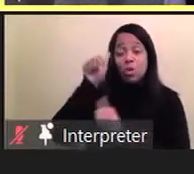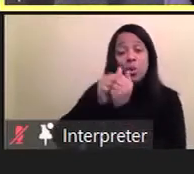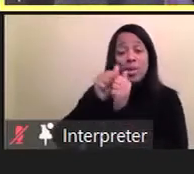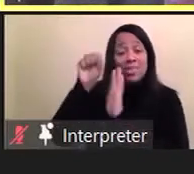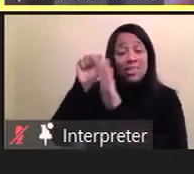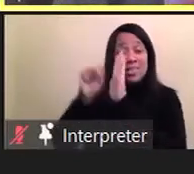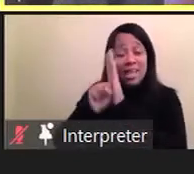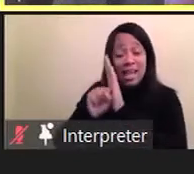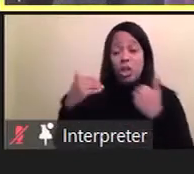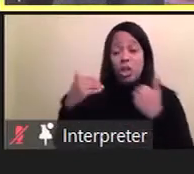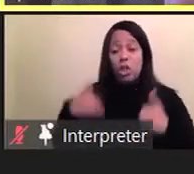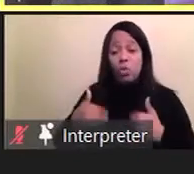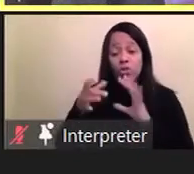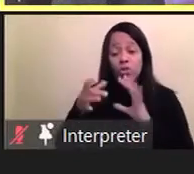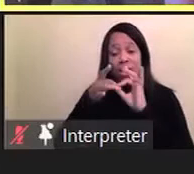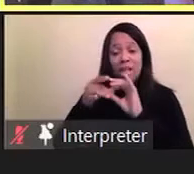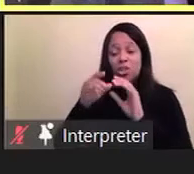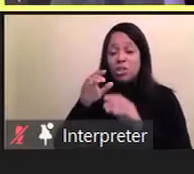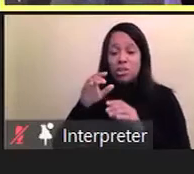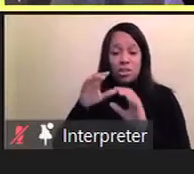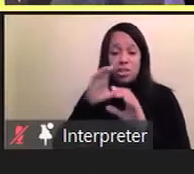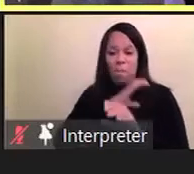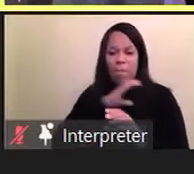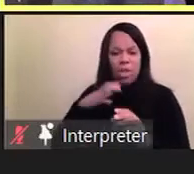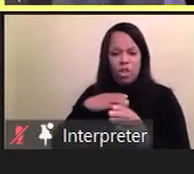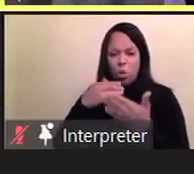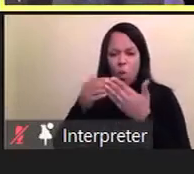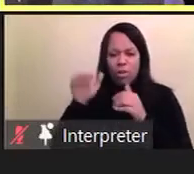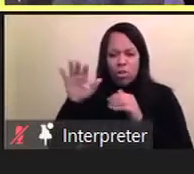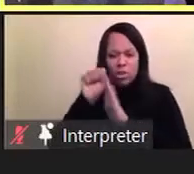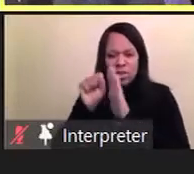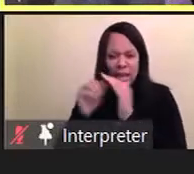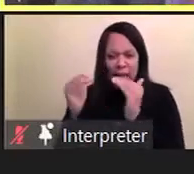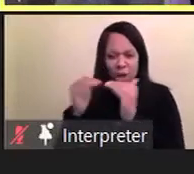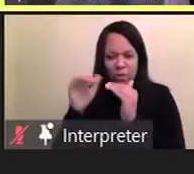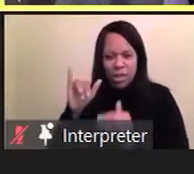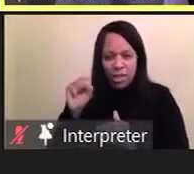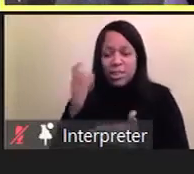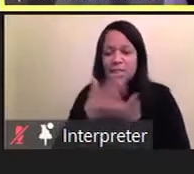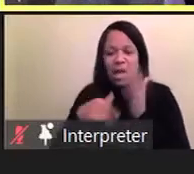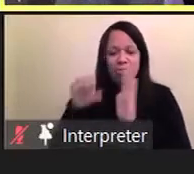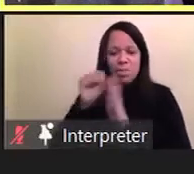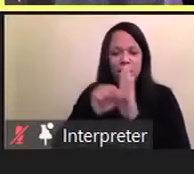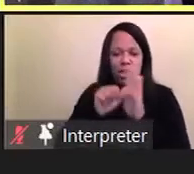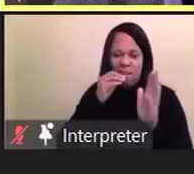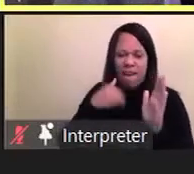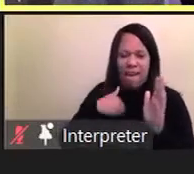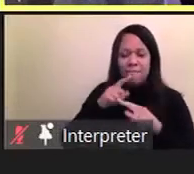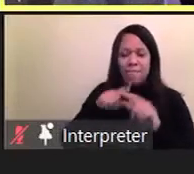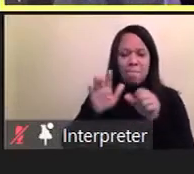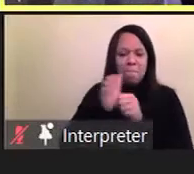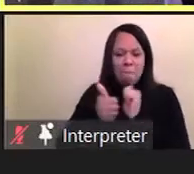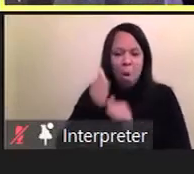or whatever your state's equivalent of the human relations commission is. Some states don't have them, but most do.